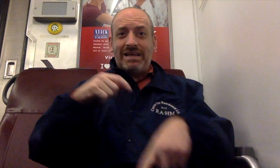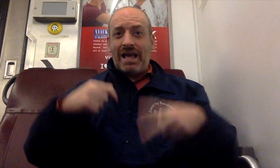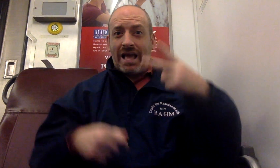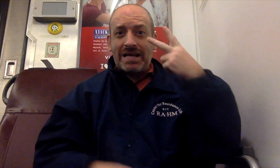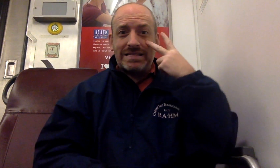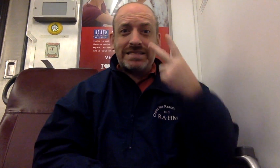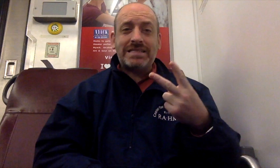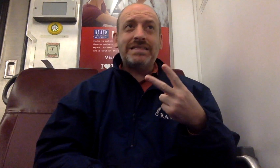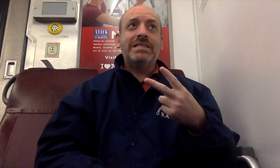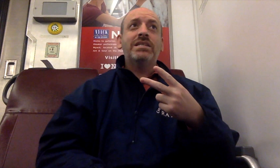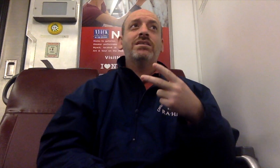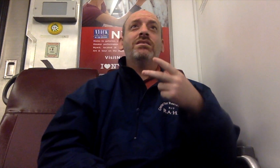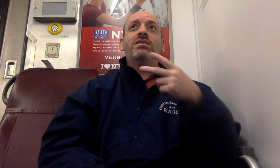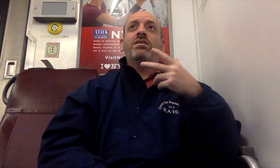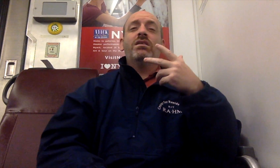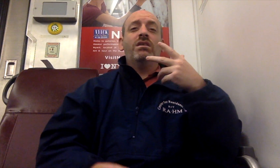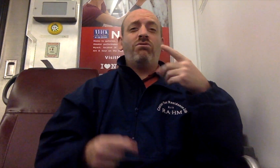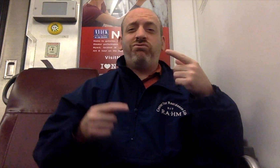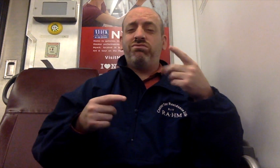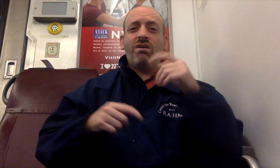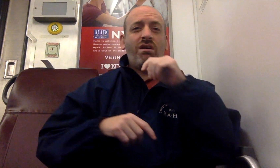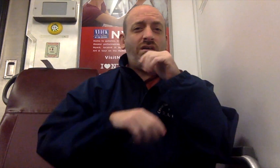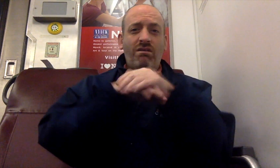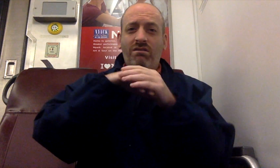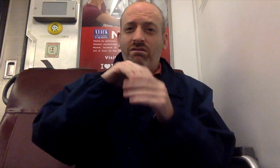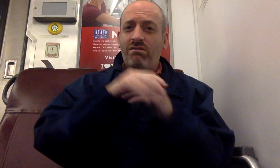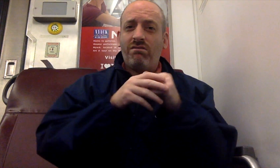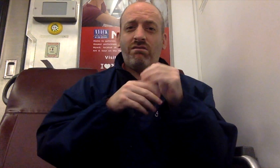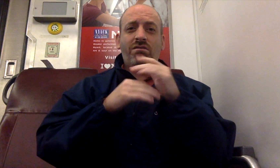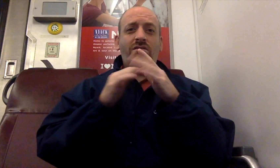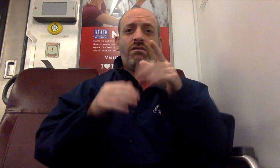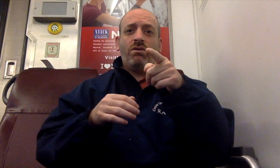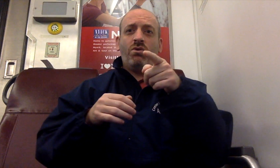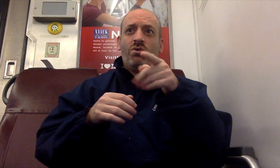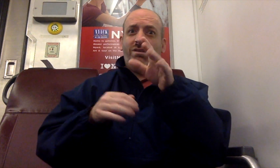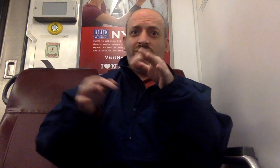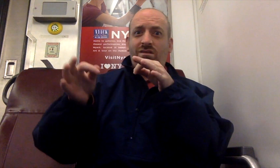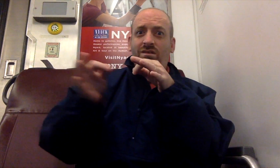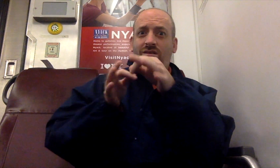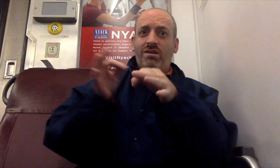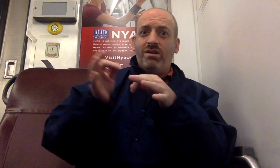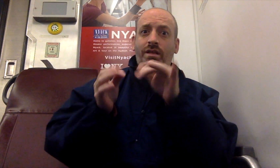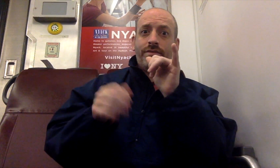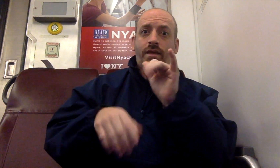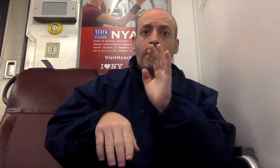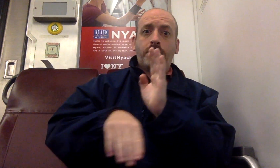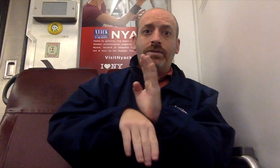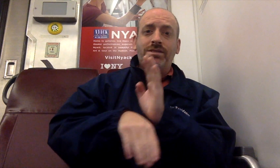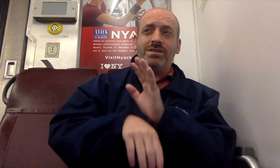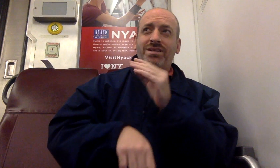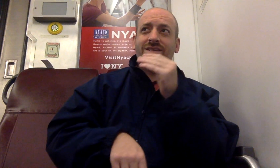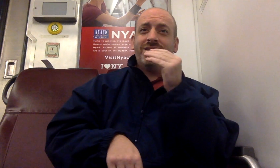cannot see the interpreter on the screen clearly, and inconvenient. You are able to justify the communication being not effective